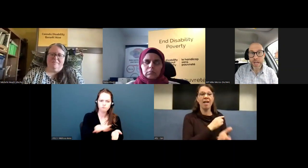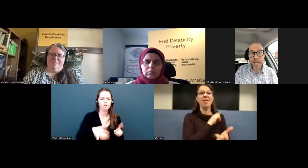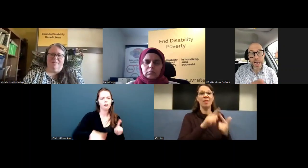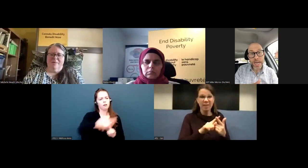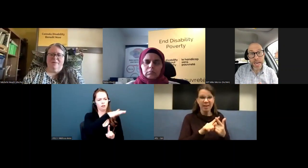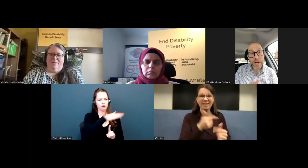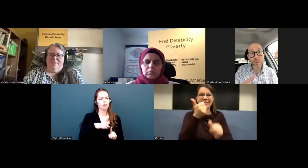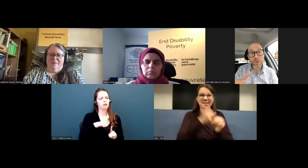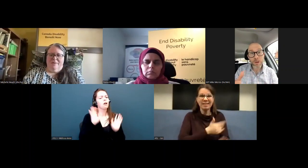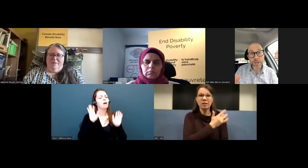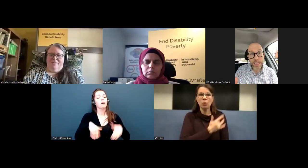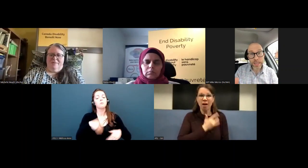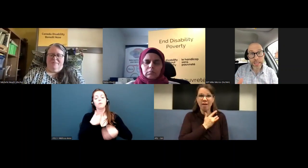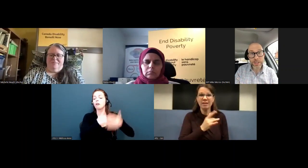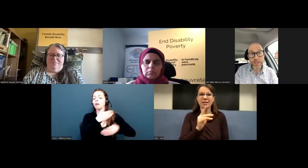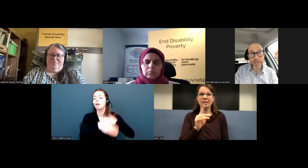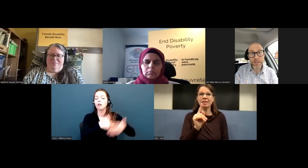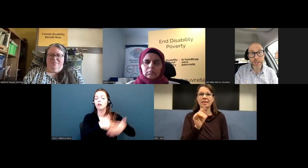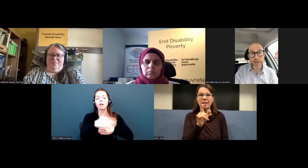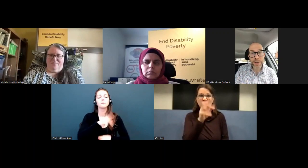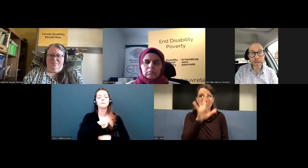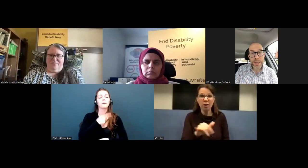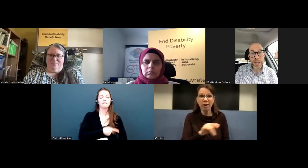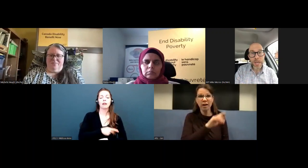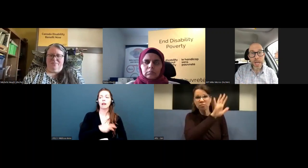AND NOW WE'RE LOOKING AT LEGISLATION.